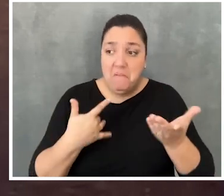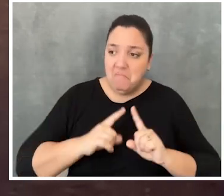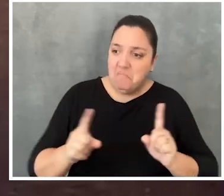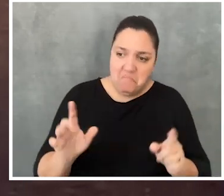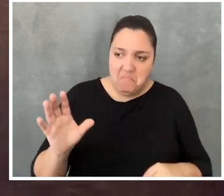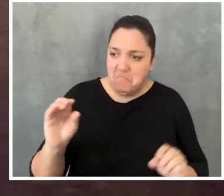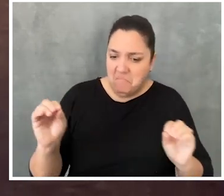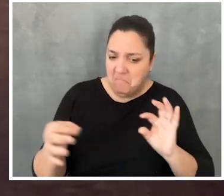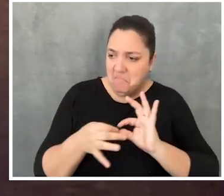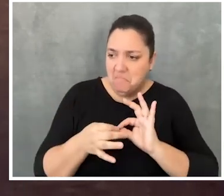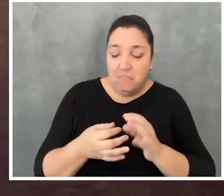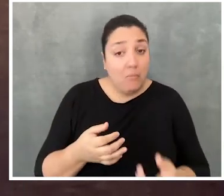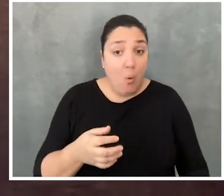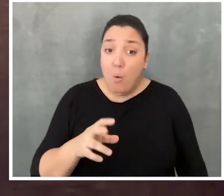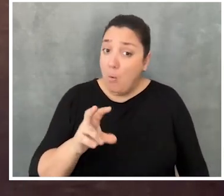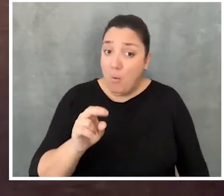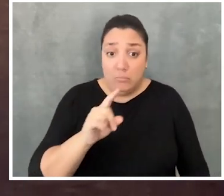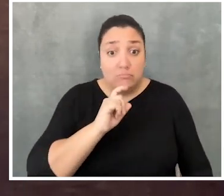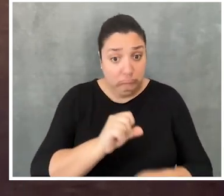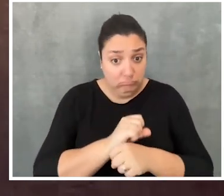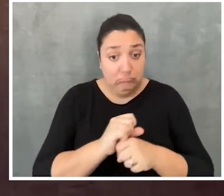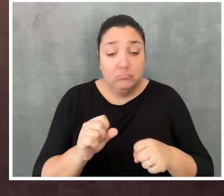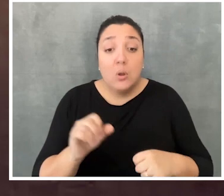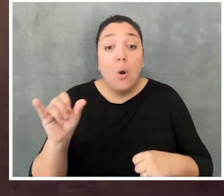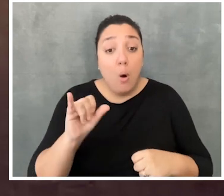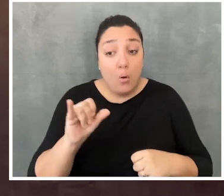and are also having similar barriers.